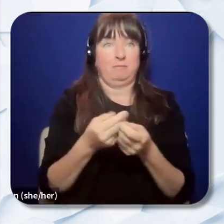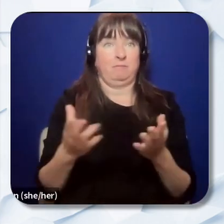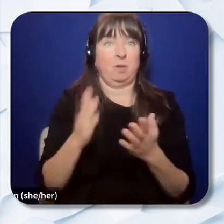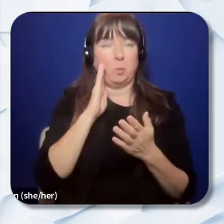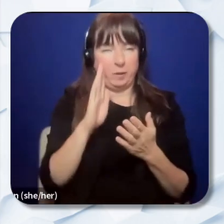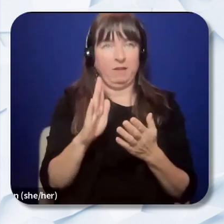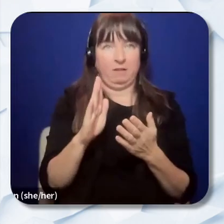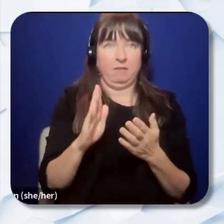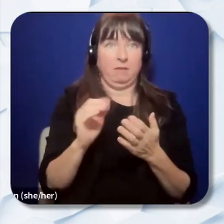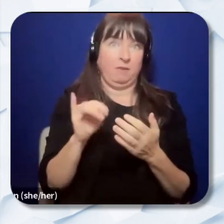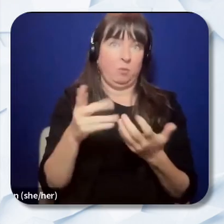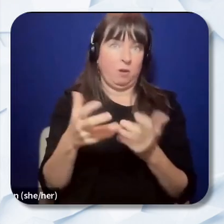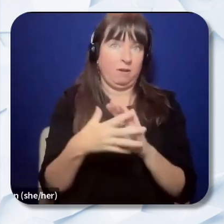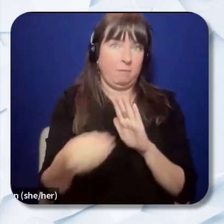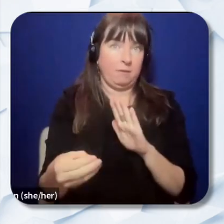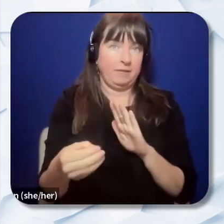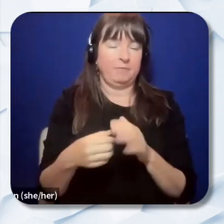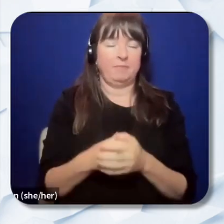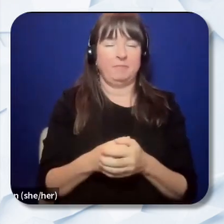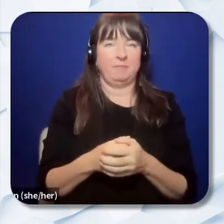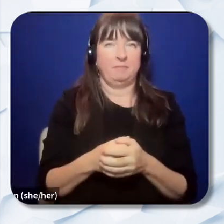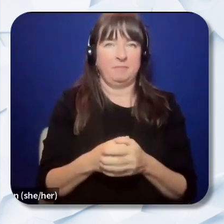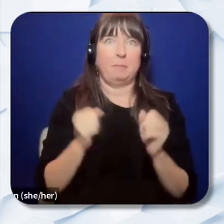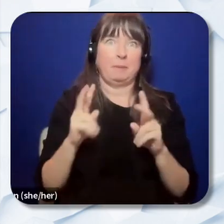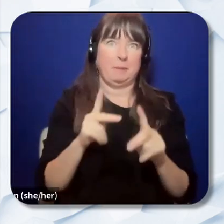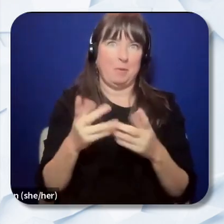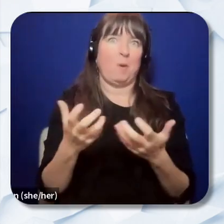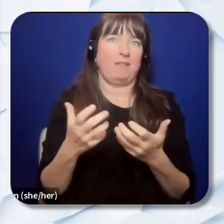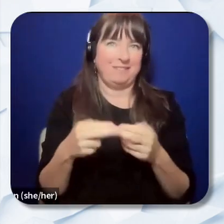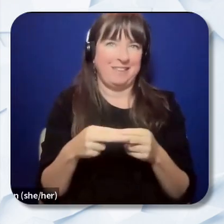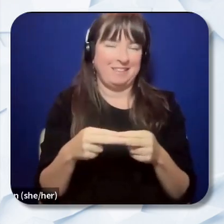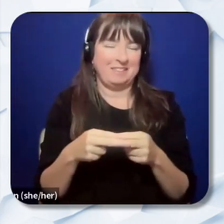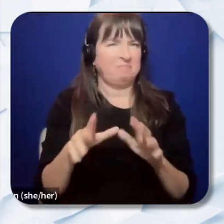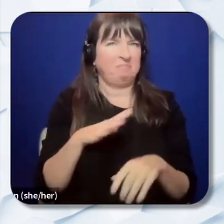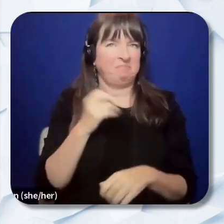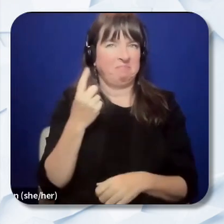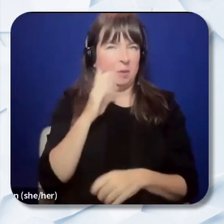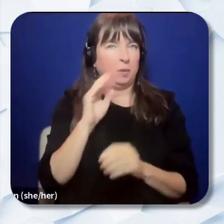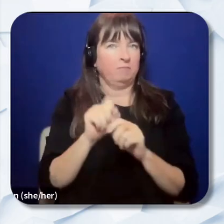of this webinar. We get that question a lot. And now it is my pleasure to pass it over to